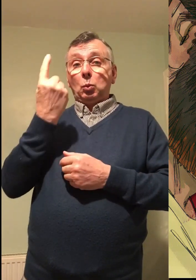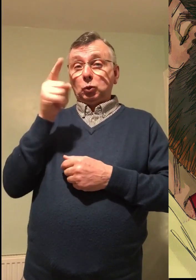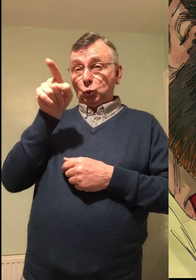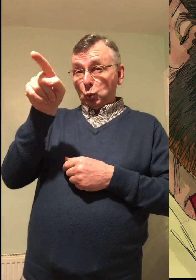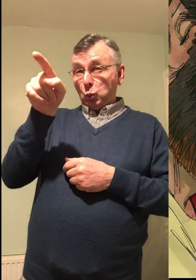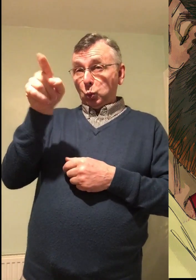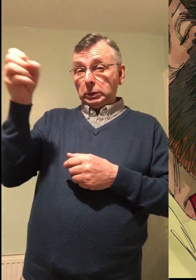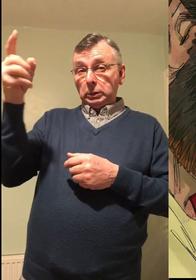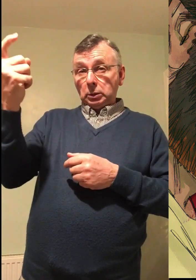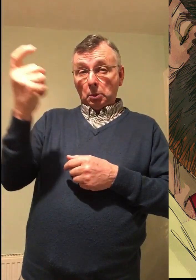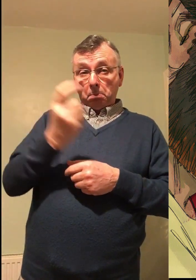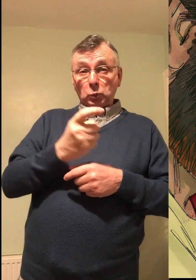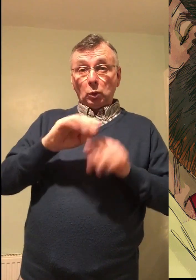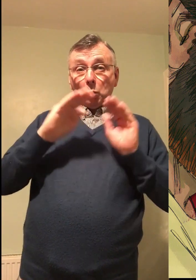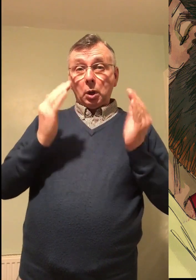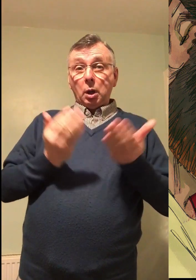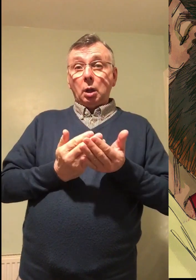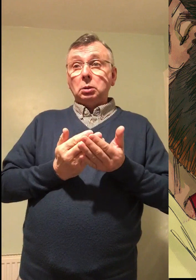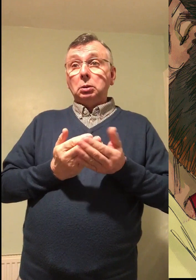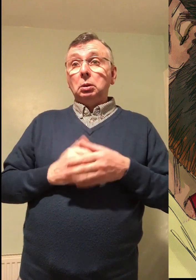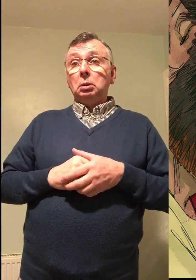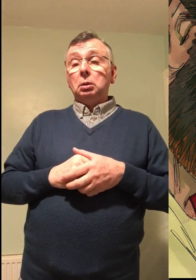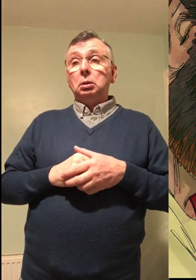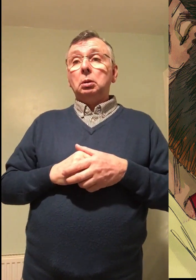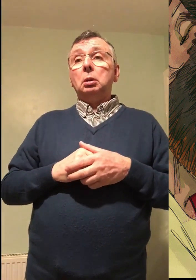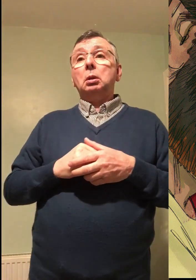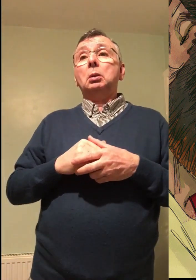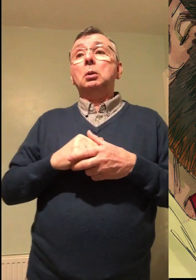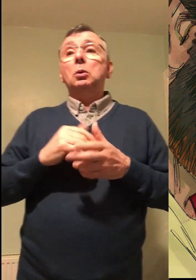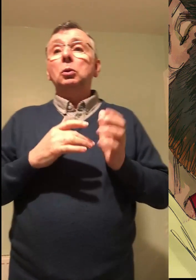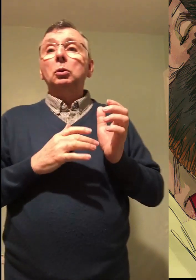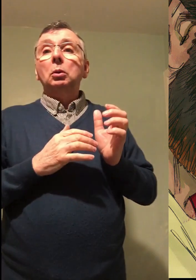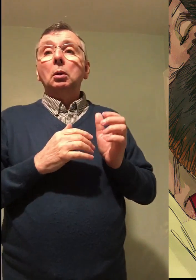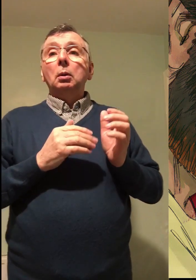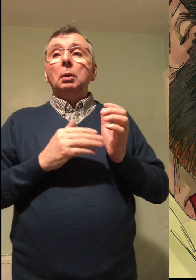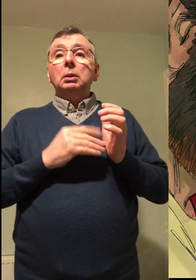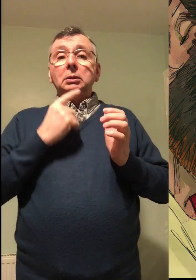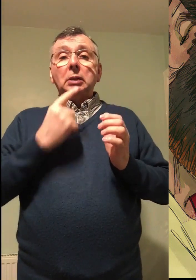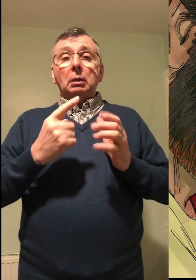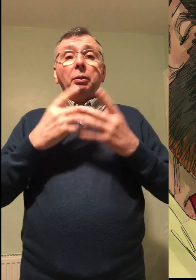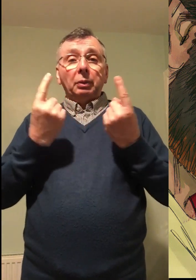that you are the Messiah, the Son of God, who is to come into the world.”